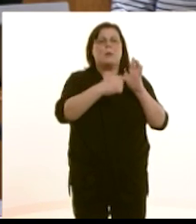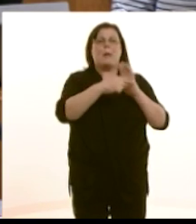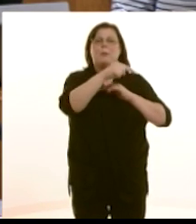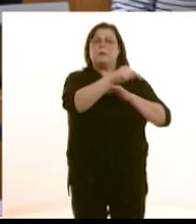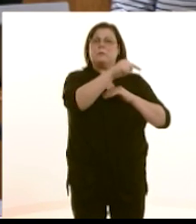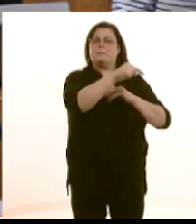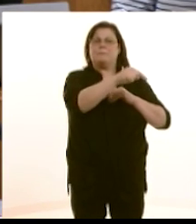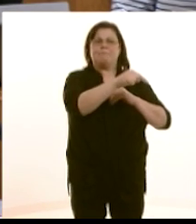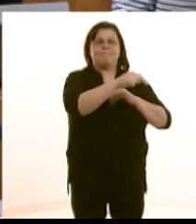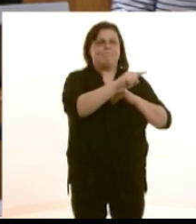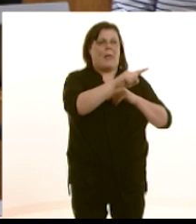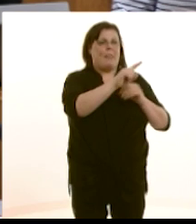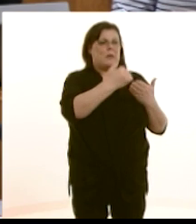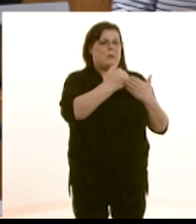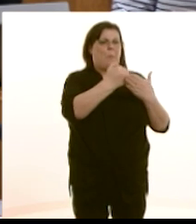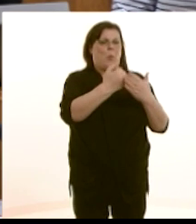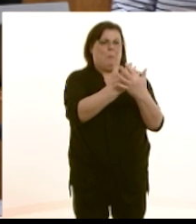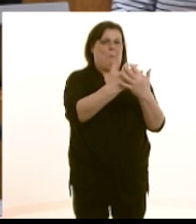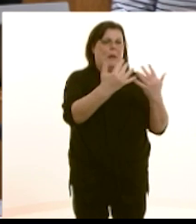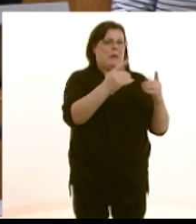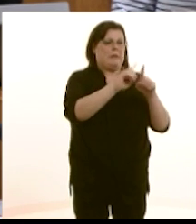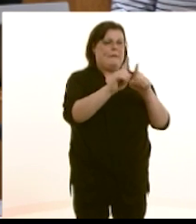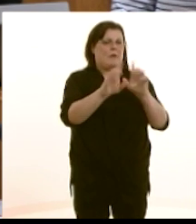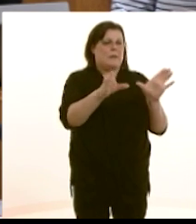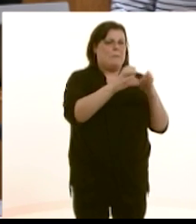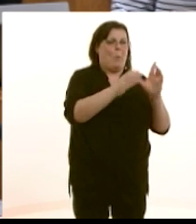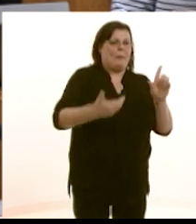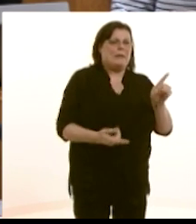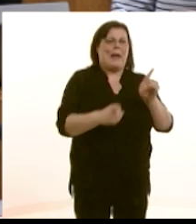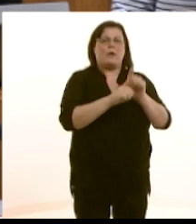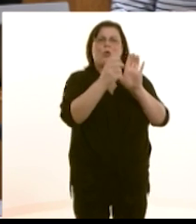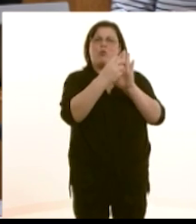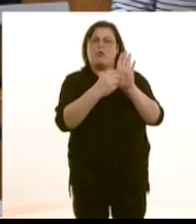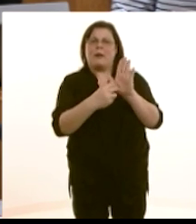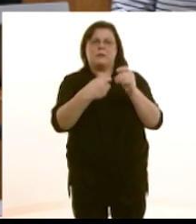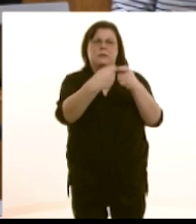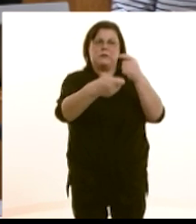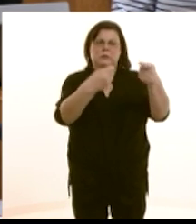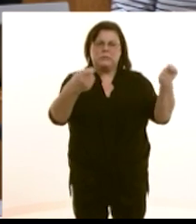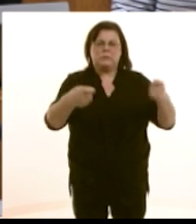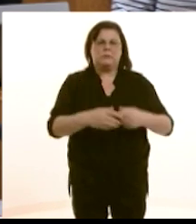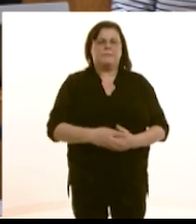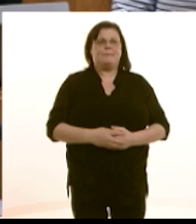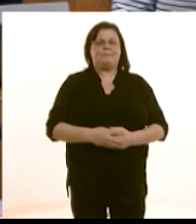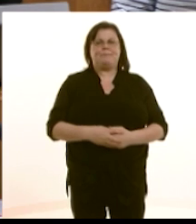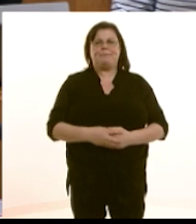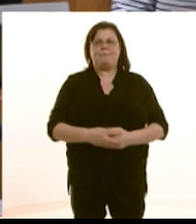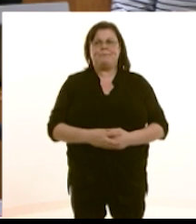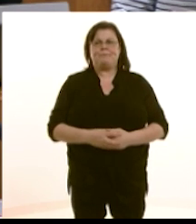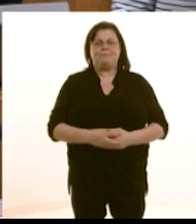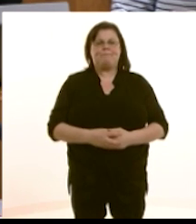does sustain jobs for many, many contractors, that much is true. It goes without saying